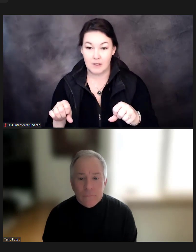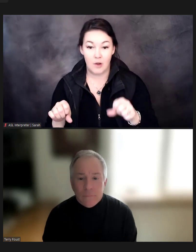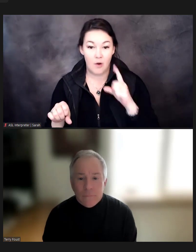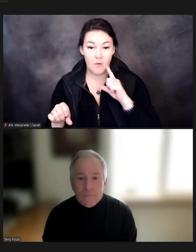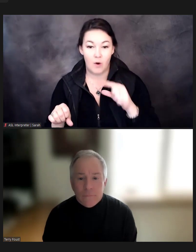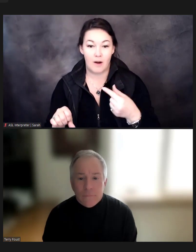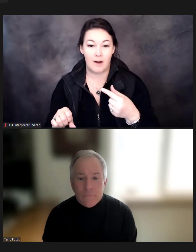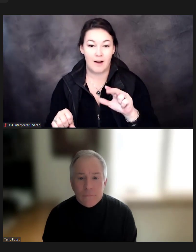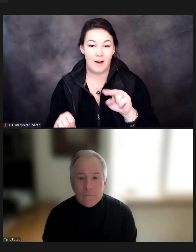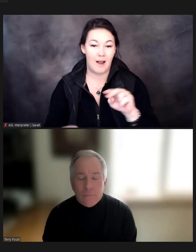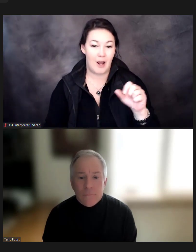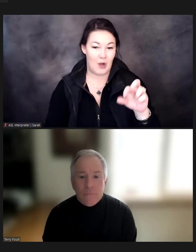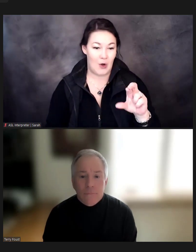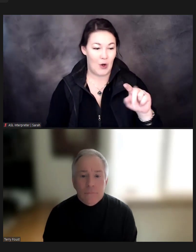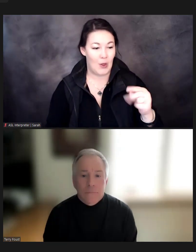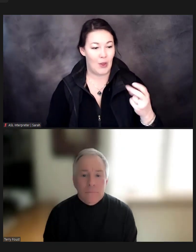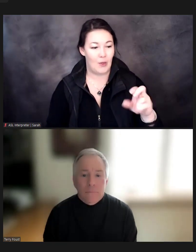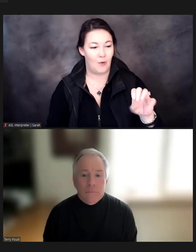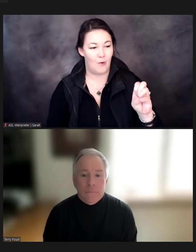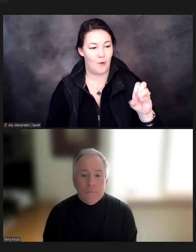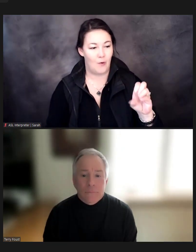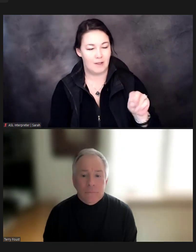To Gunnar, who is our tech person in the background and,